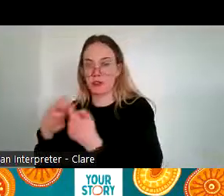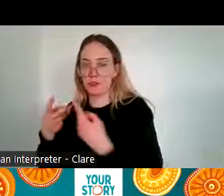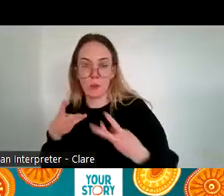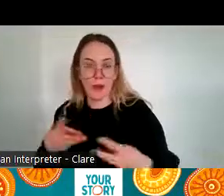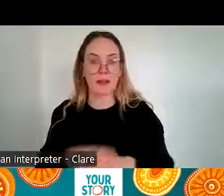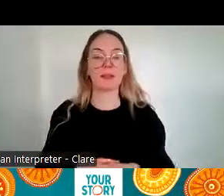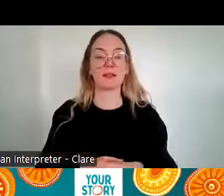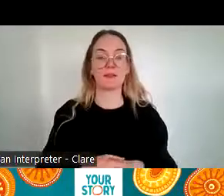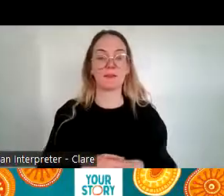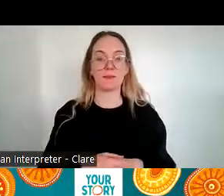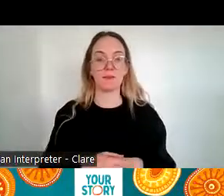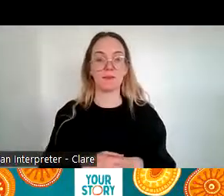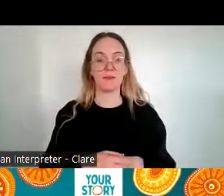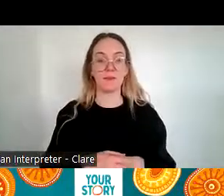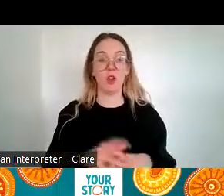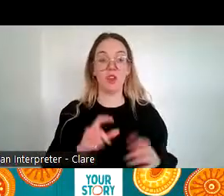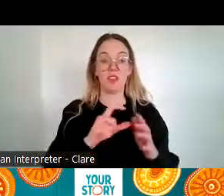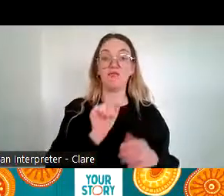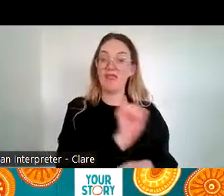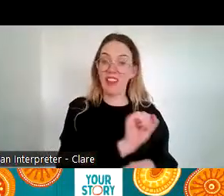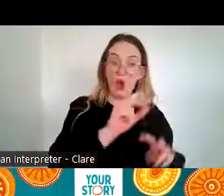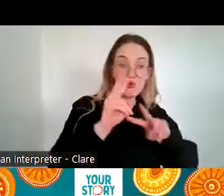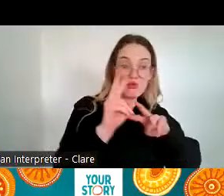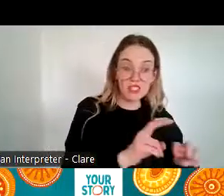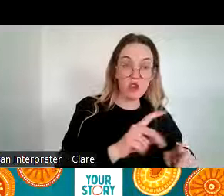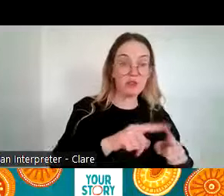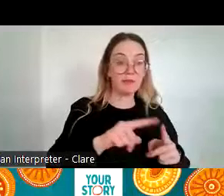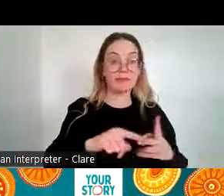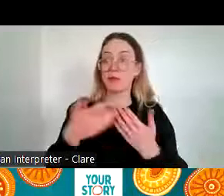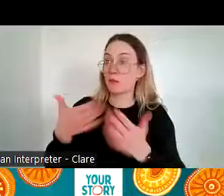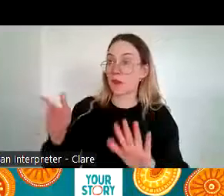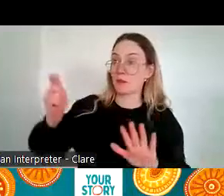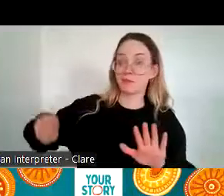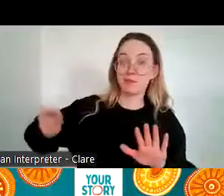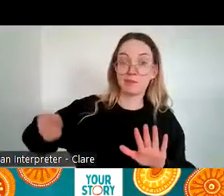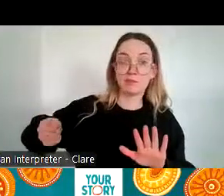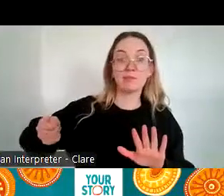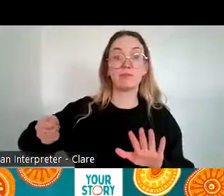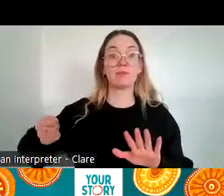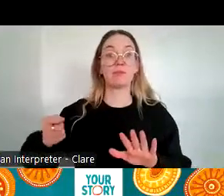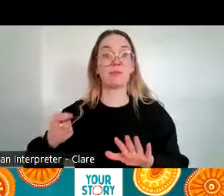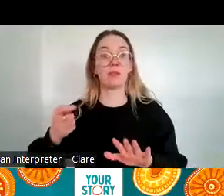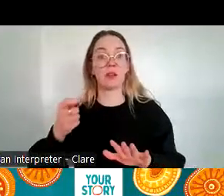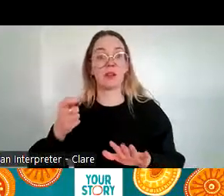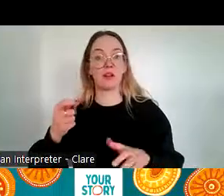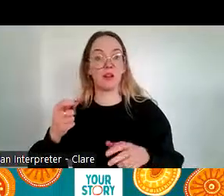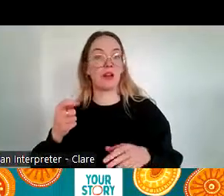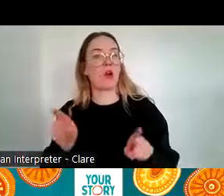its own research, through public hearings and through the personal experiences that